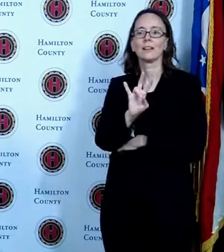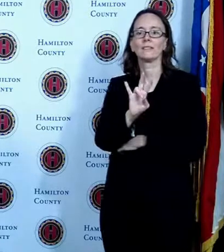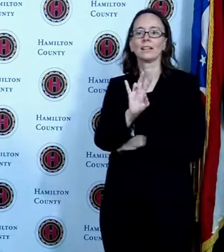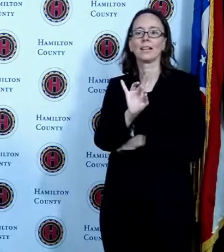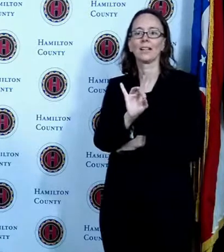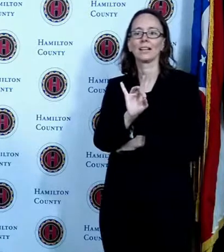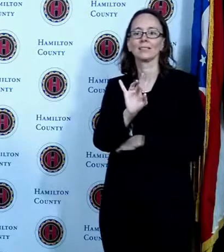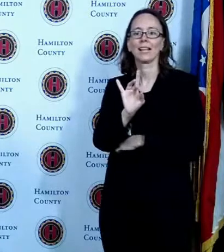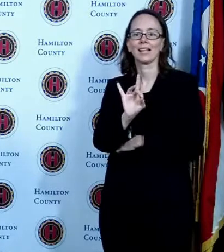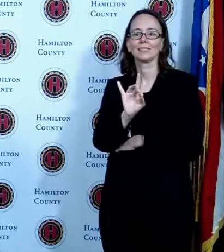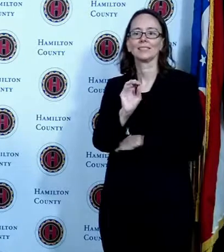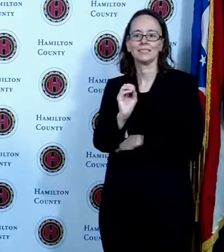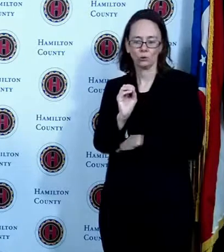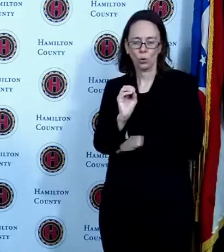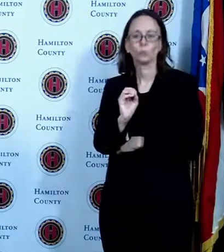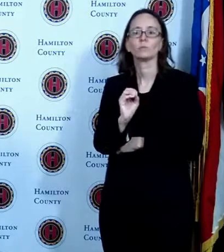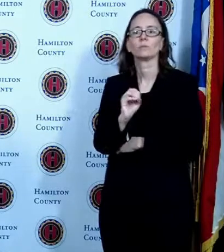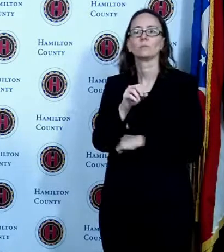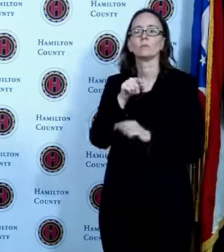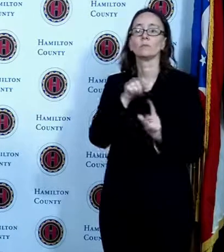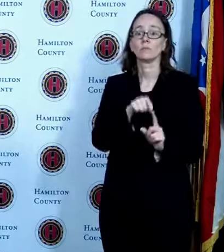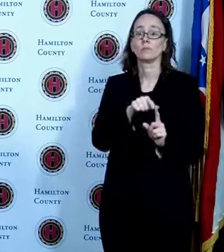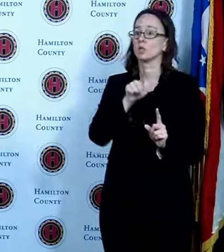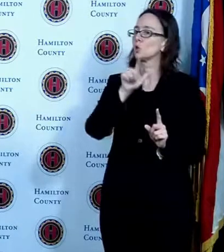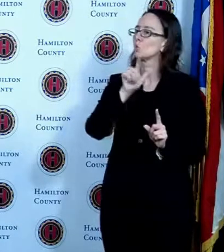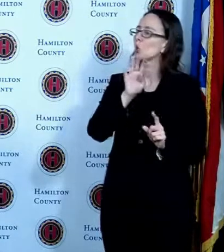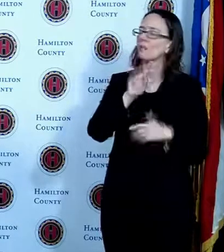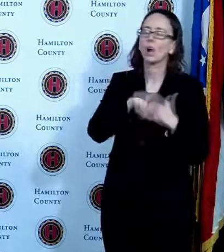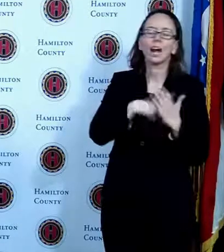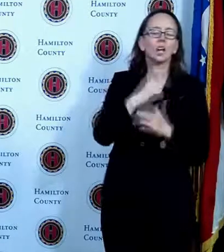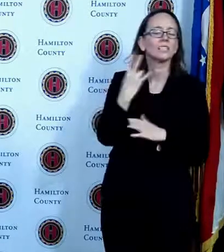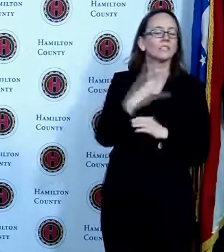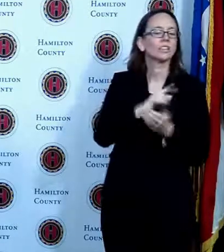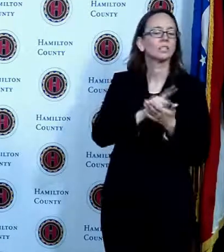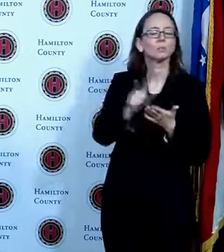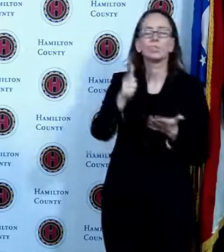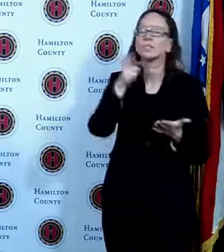call that hotline they will help they will connect you to appropriate